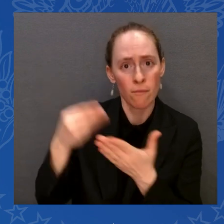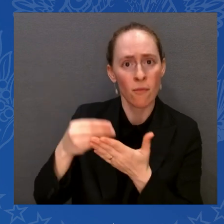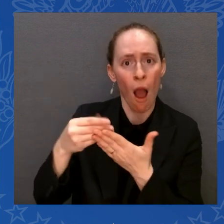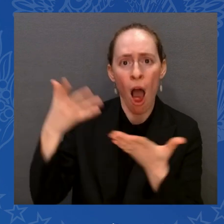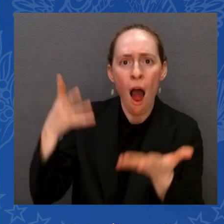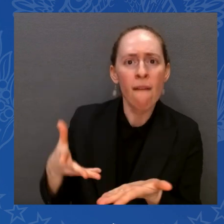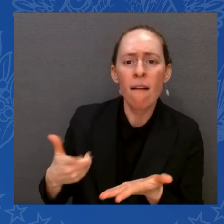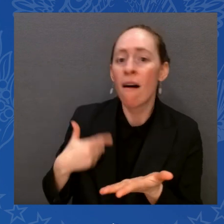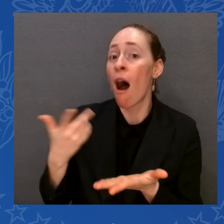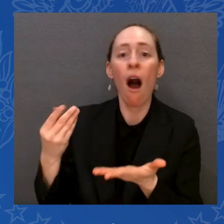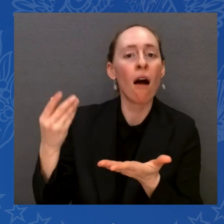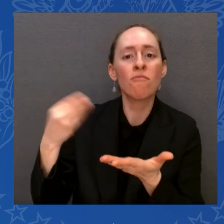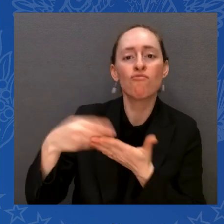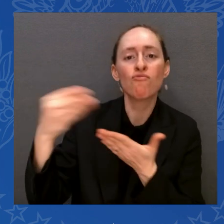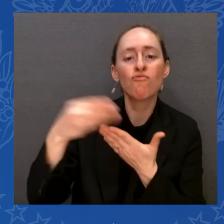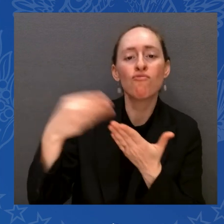that are bad health for the environment.